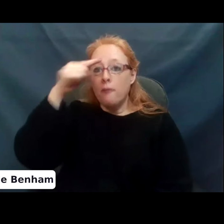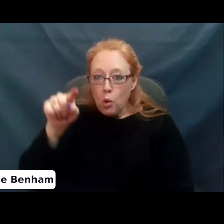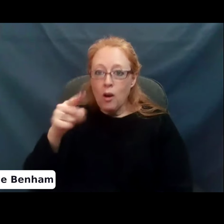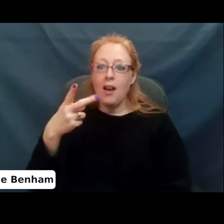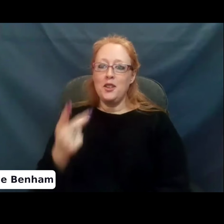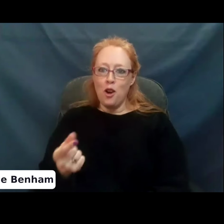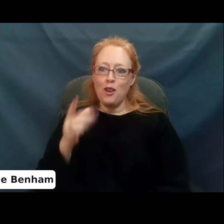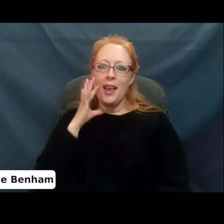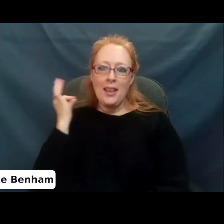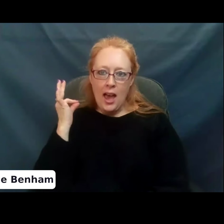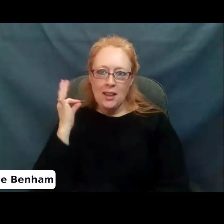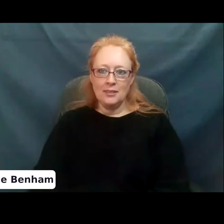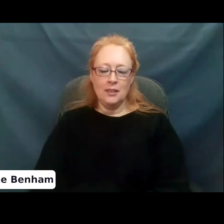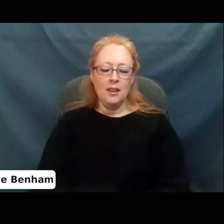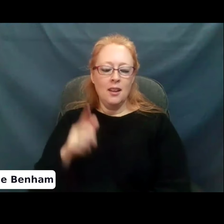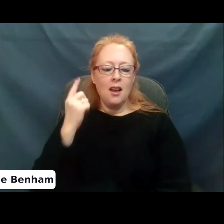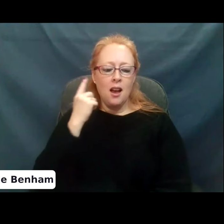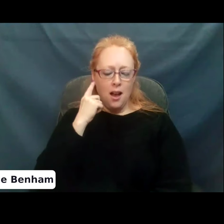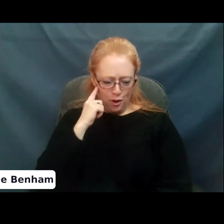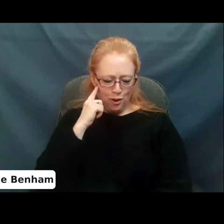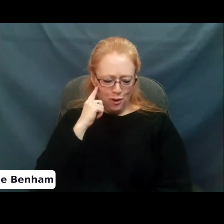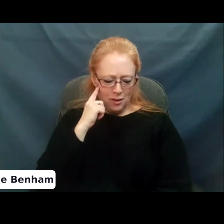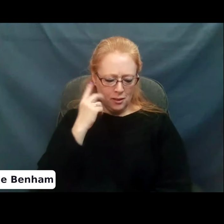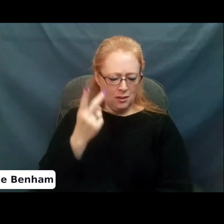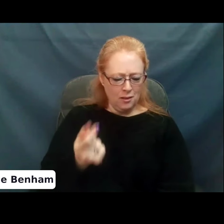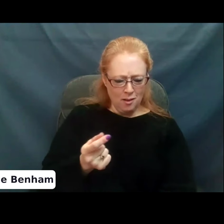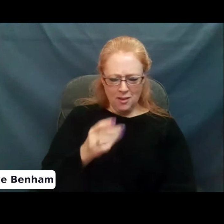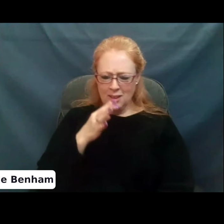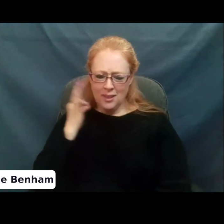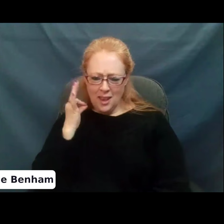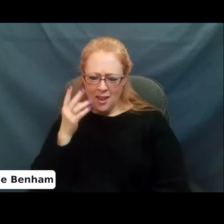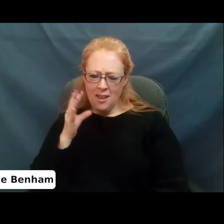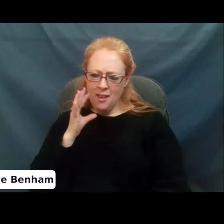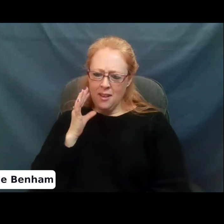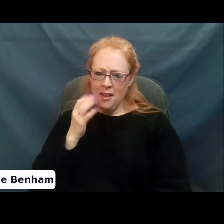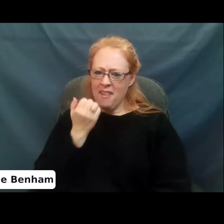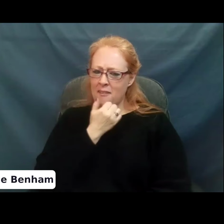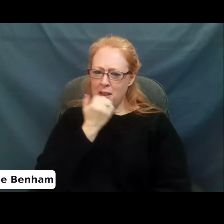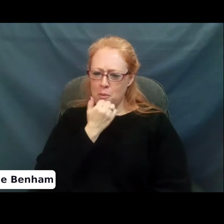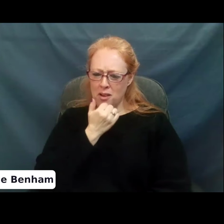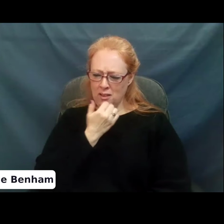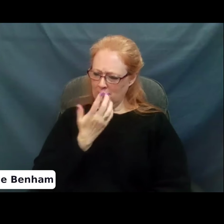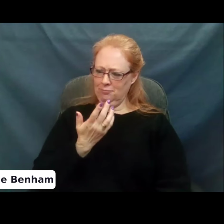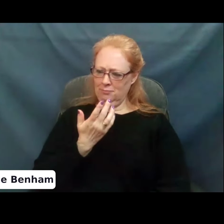Uh-huh Not for okay. Okay.